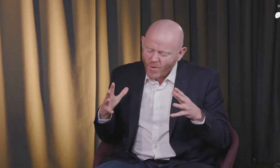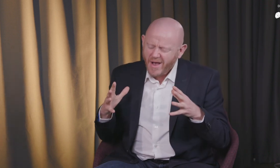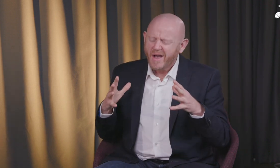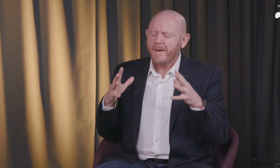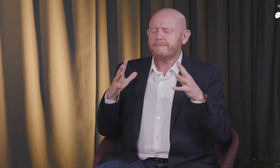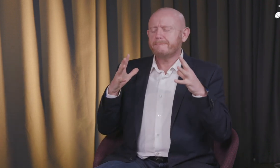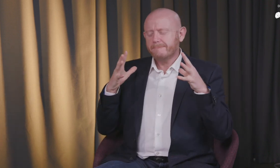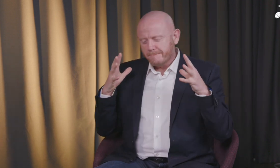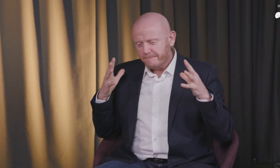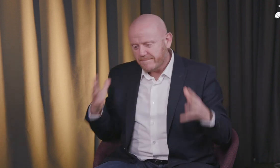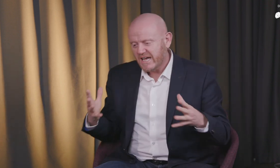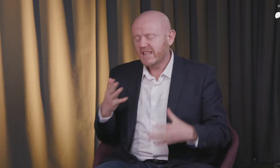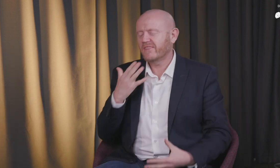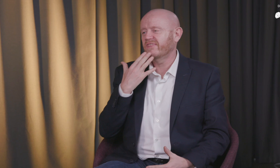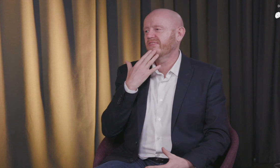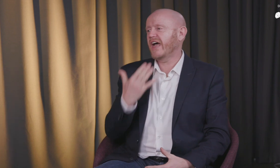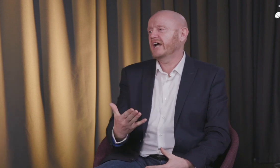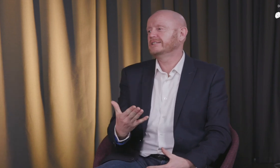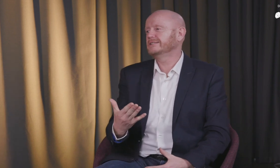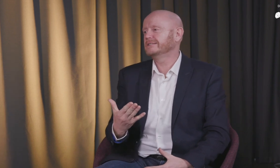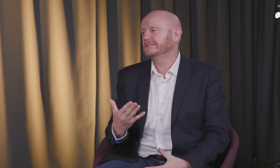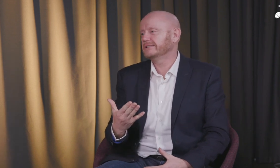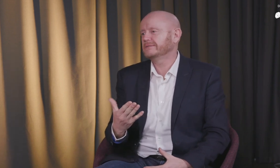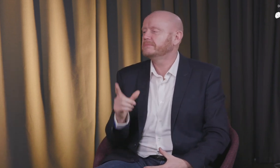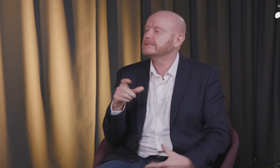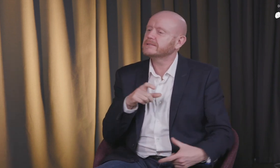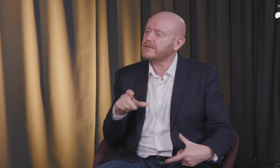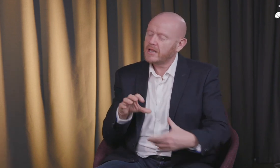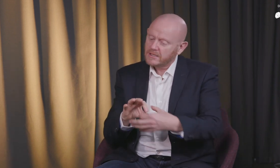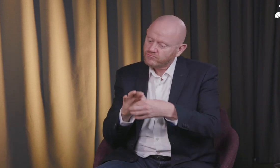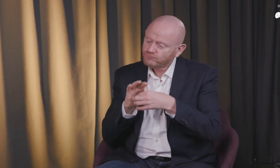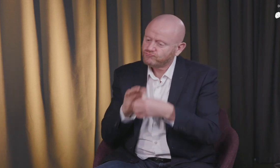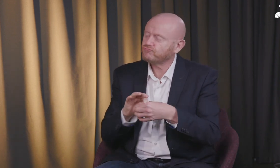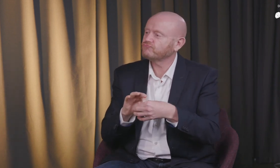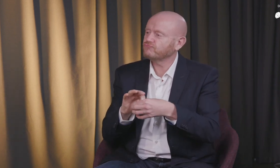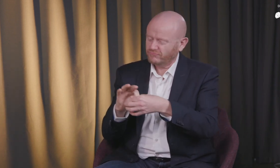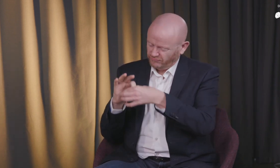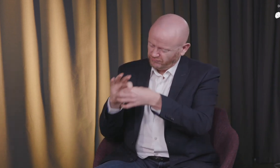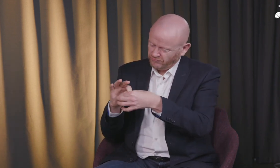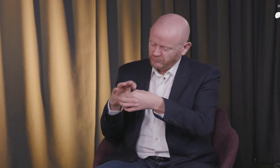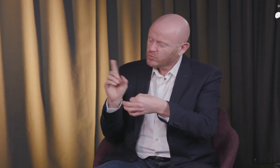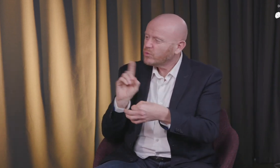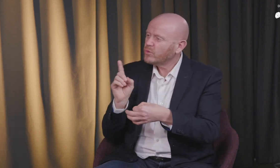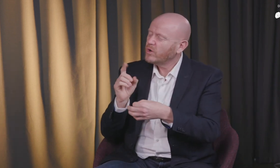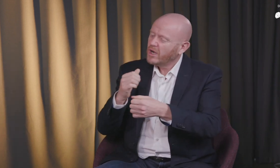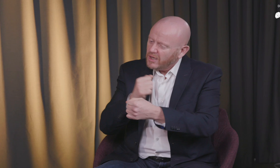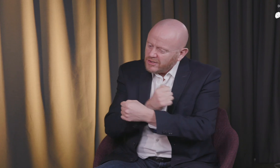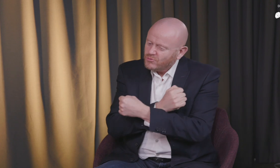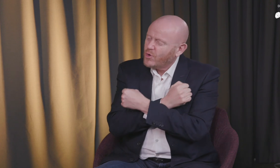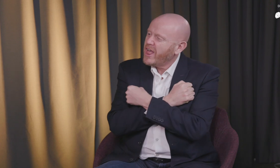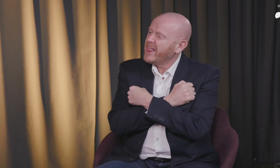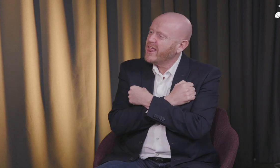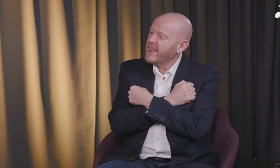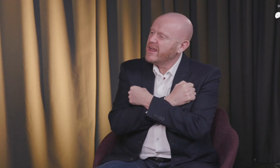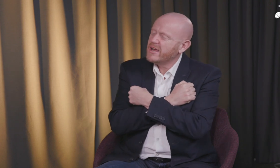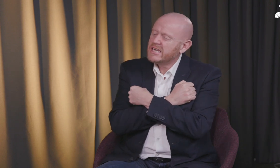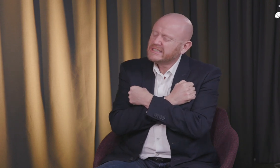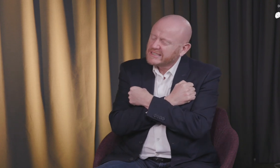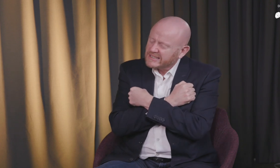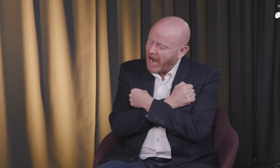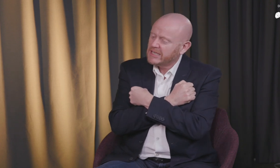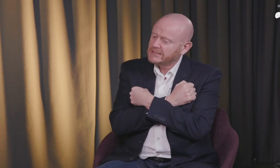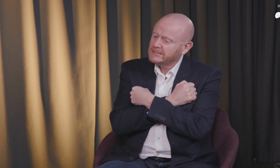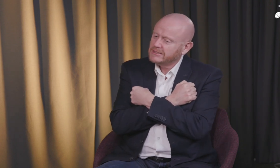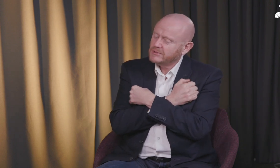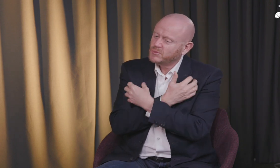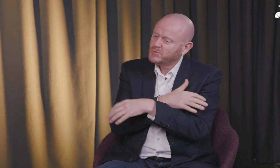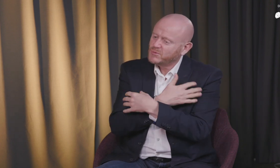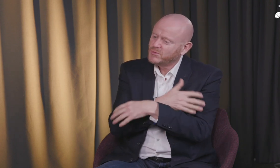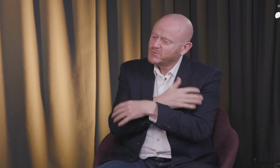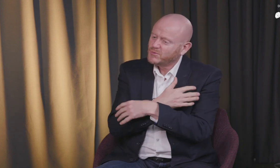BIG thanks for still maintaining a close relationship with me, based on loyalty, its a tight relationship that we’ve got.